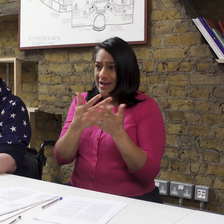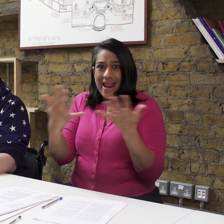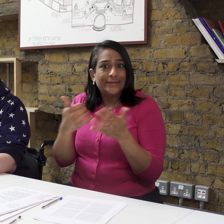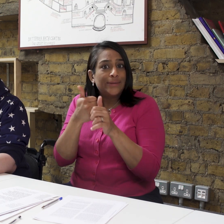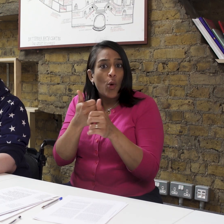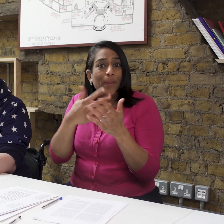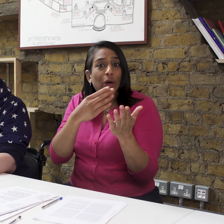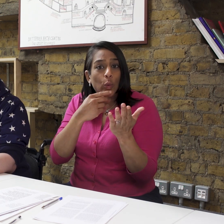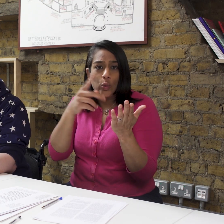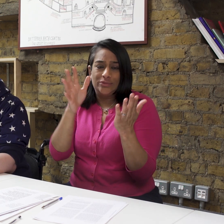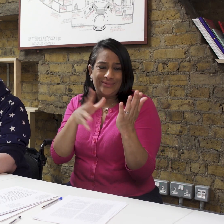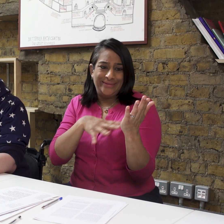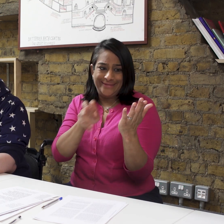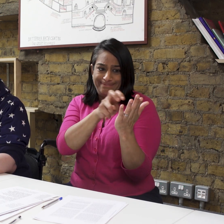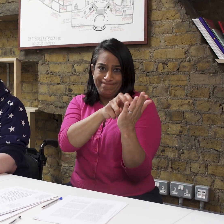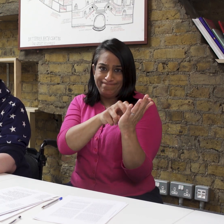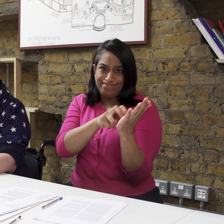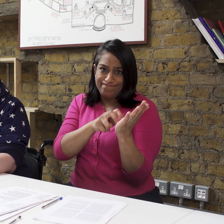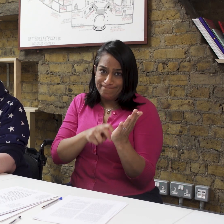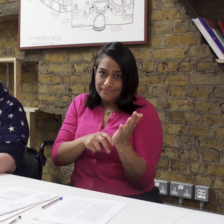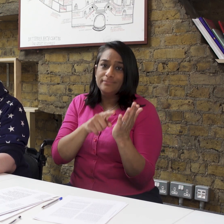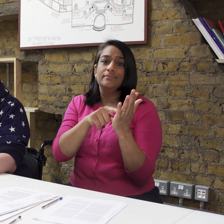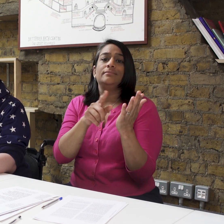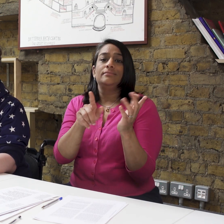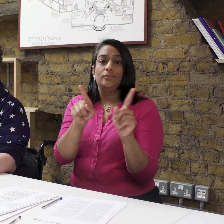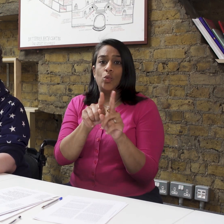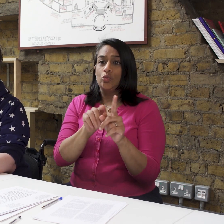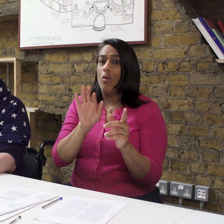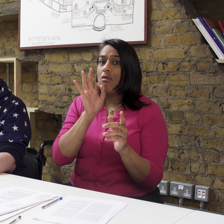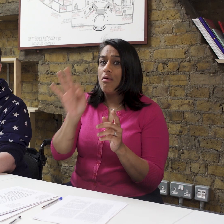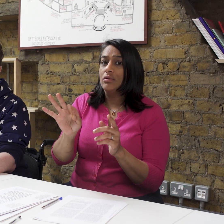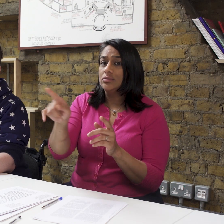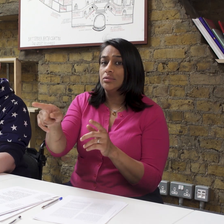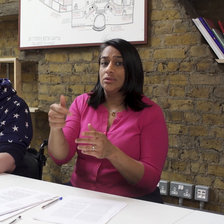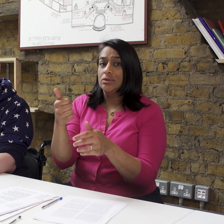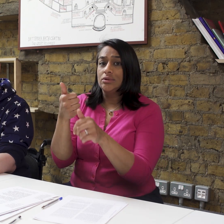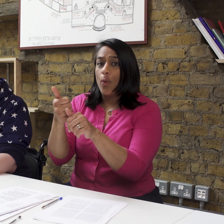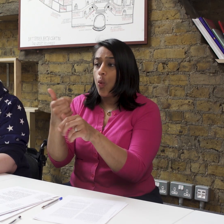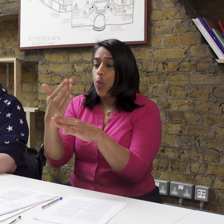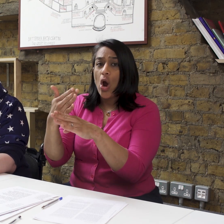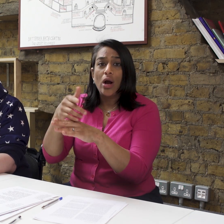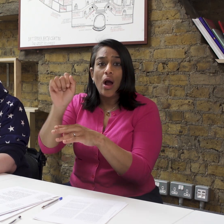For every calendar month you use support, you need to post a completed claim form, biscuit